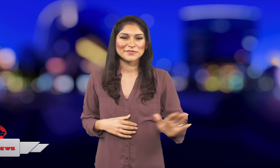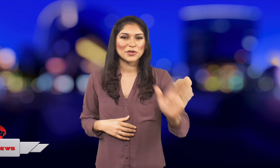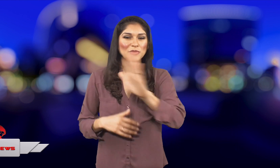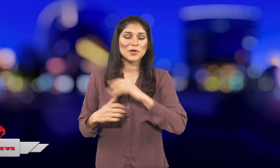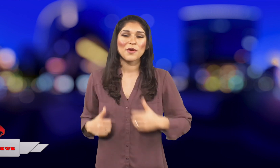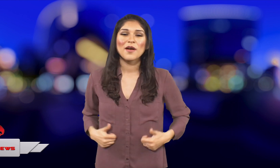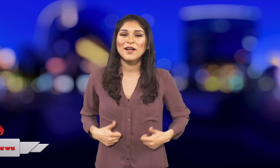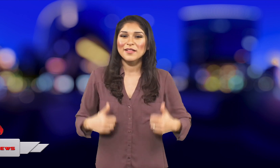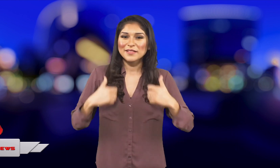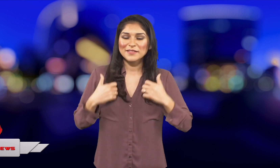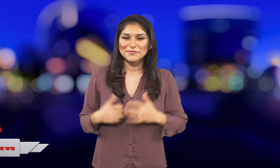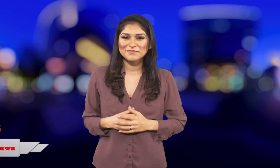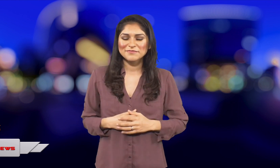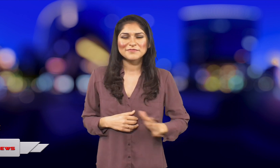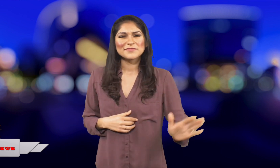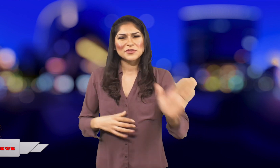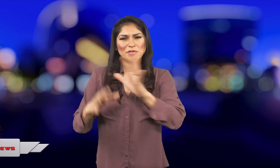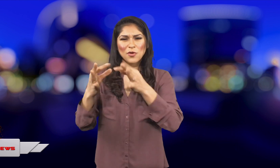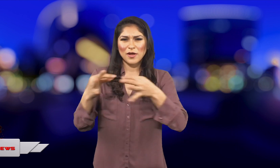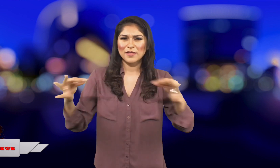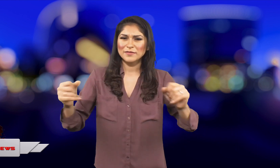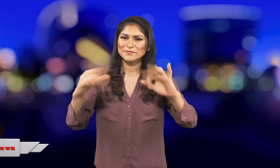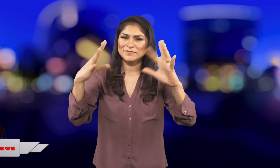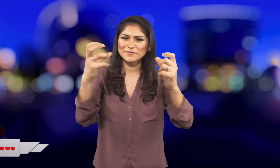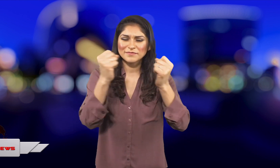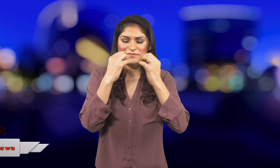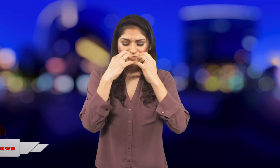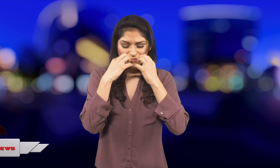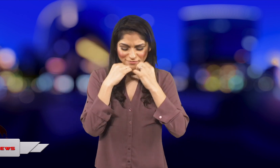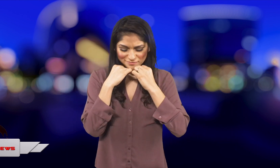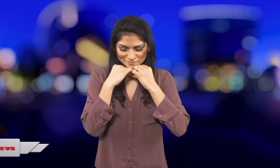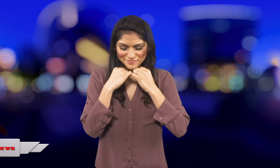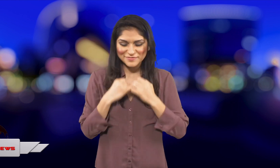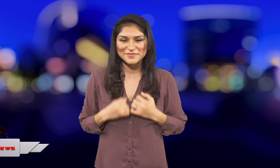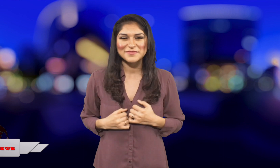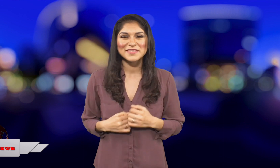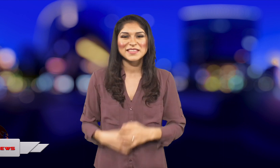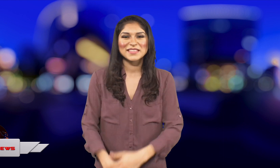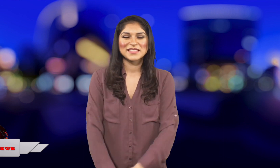Your life. Your language.